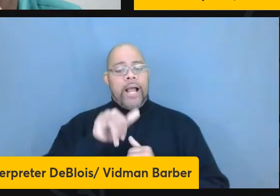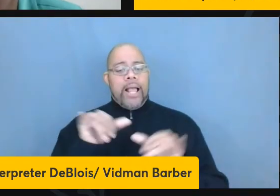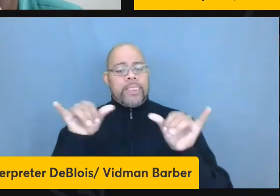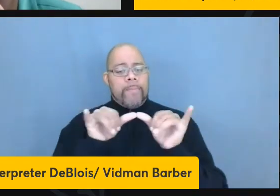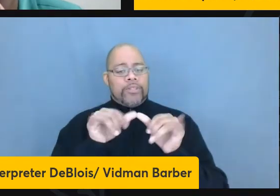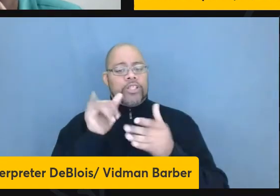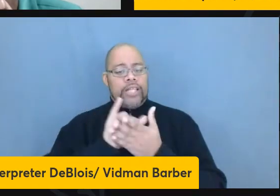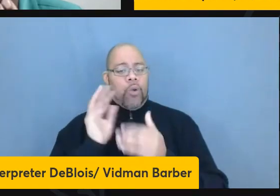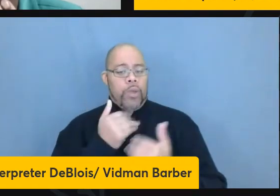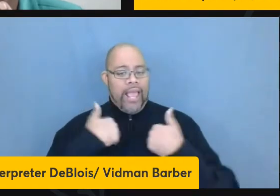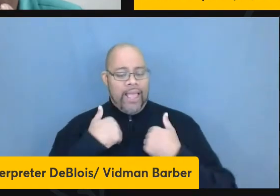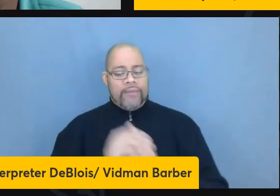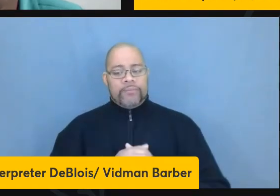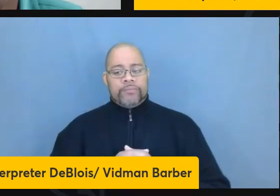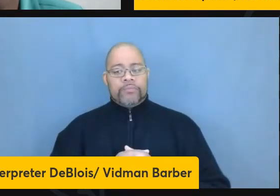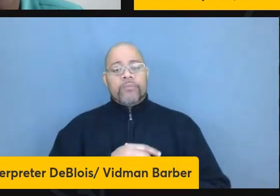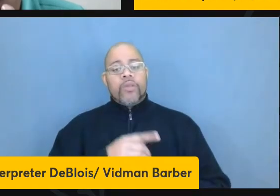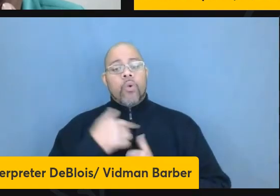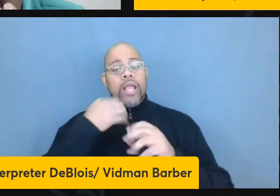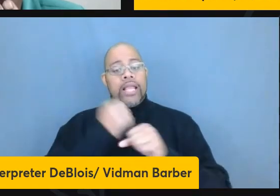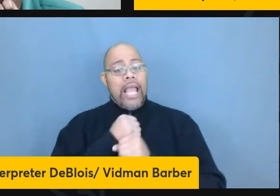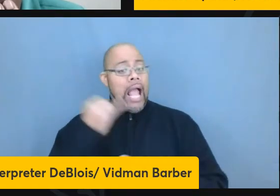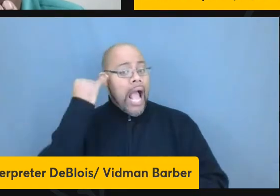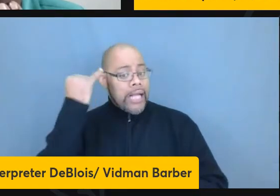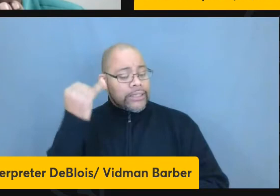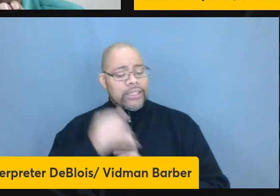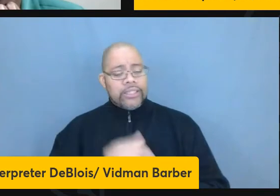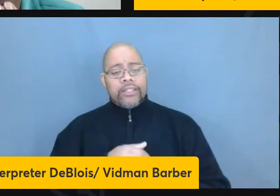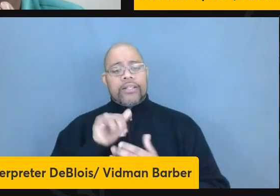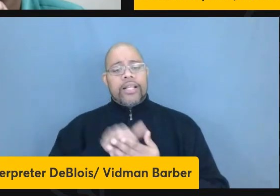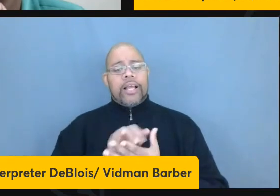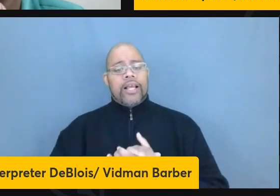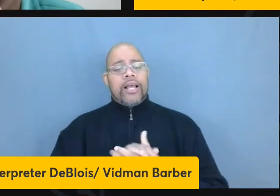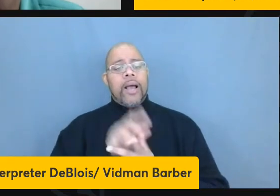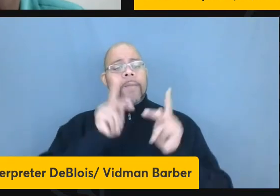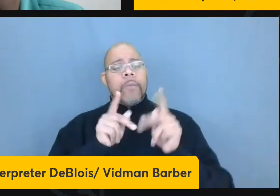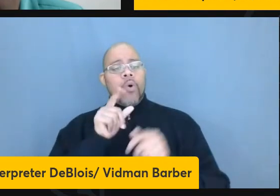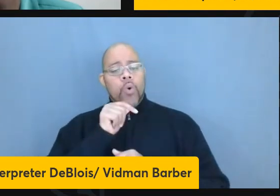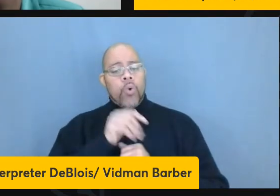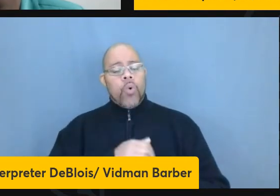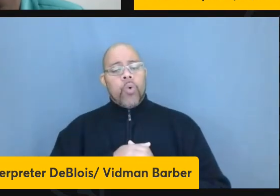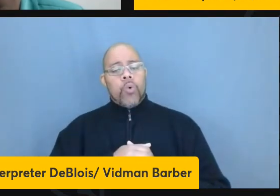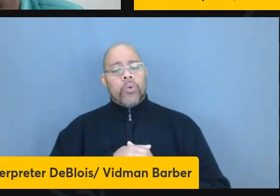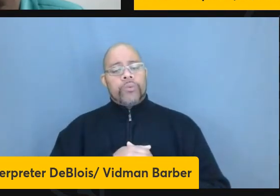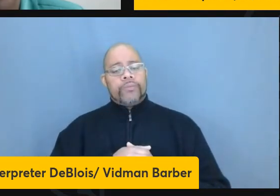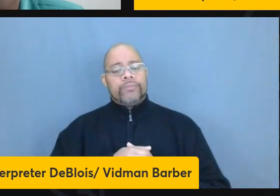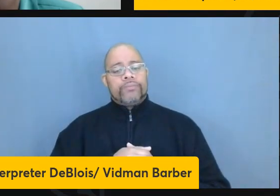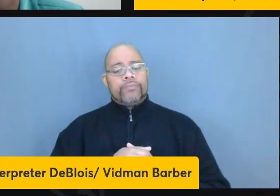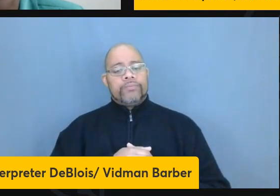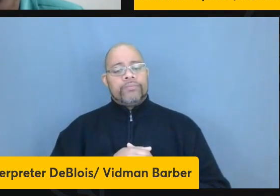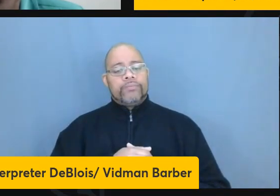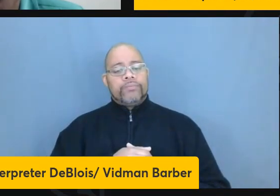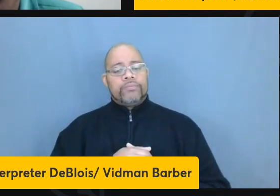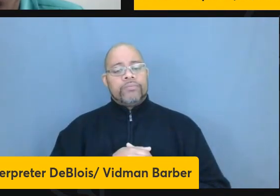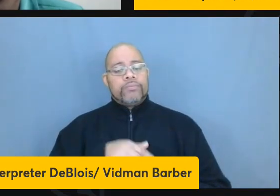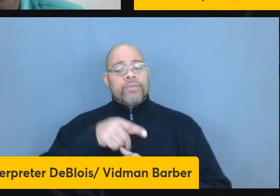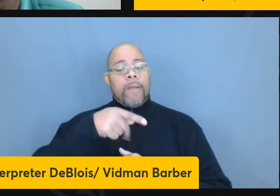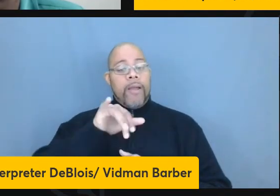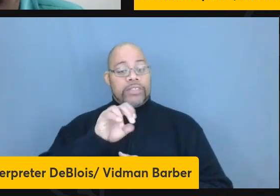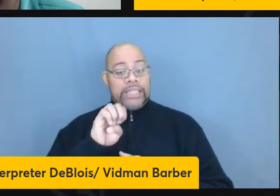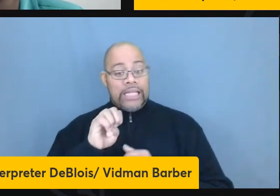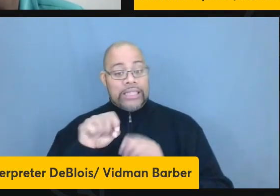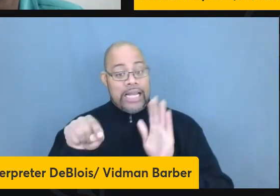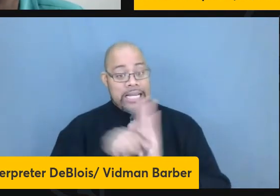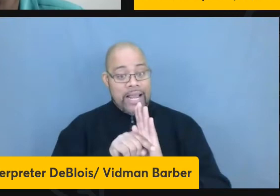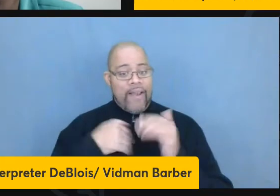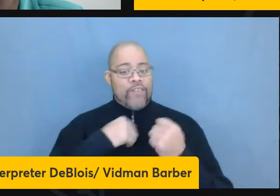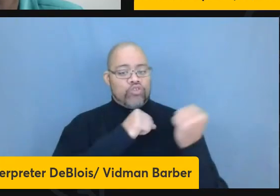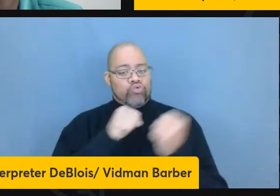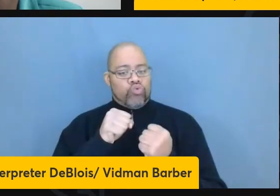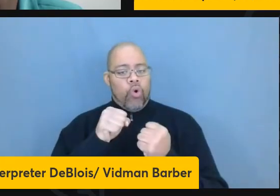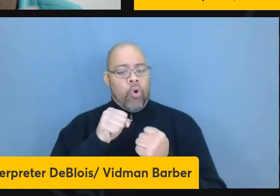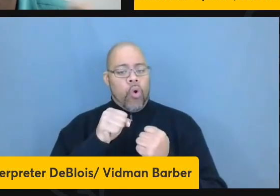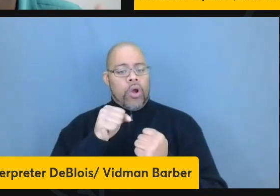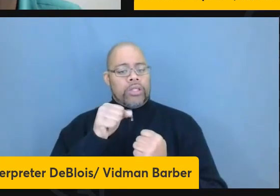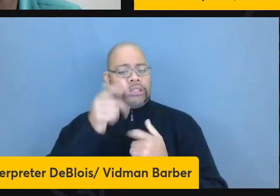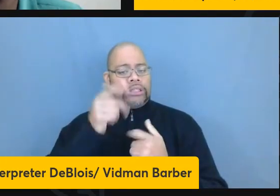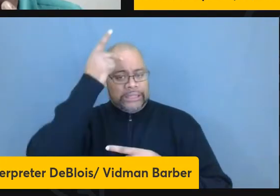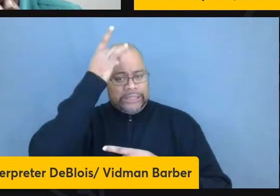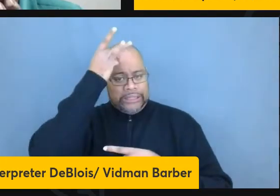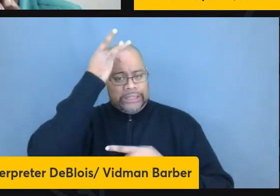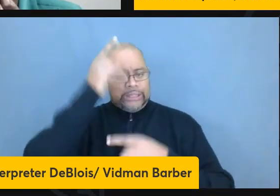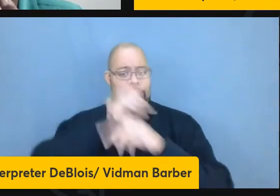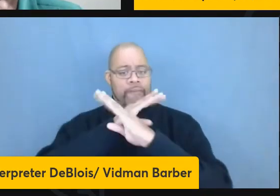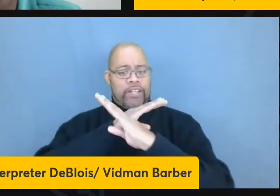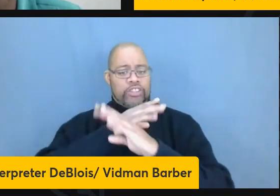had, we get an idea that the people who are parasite negative had the strongest immunity from general analysis, but they are